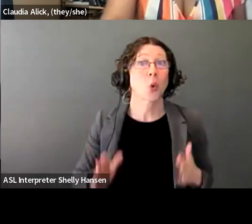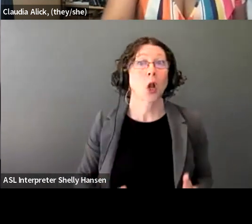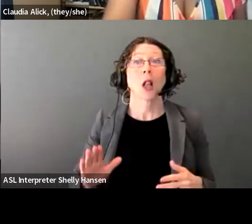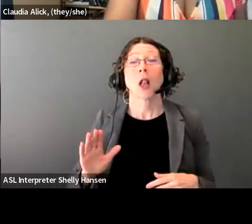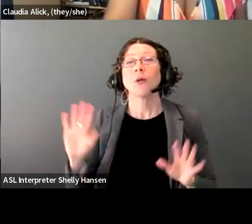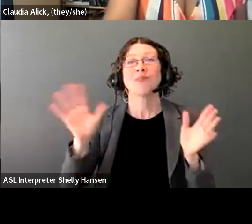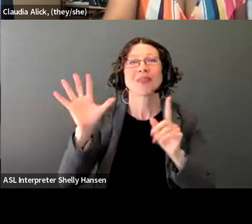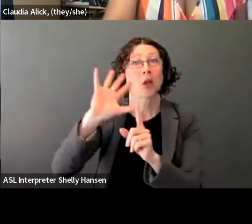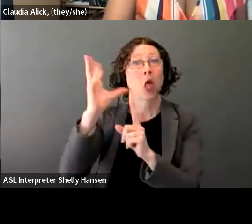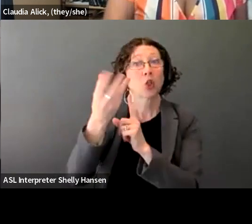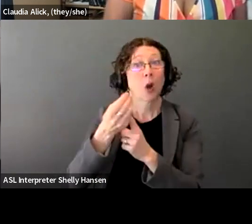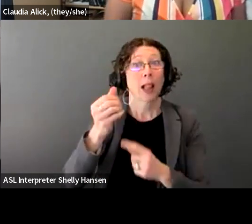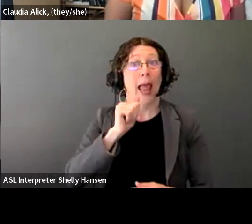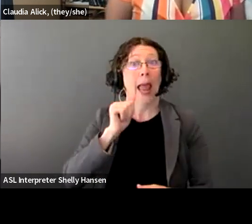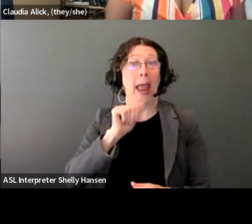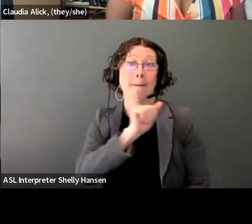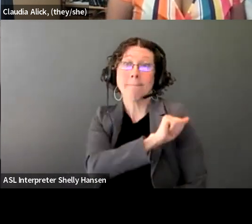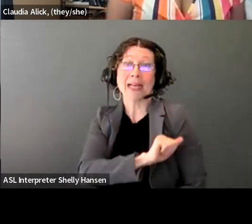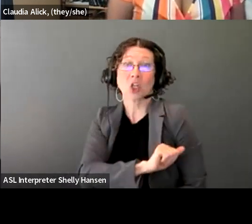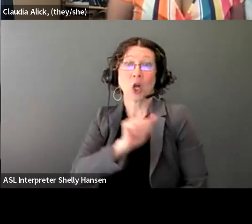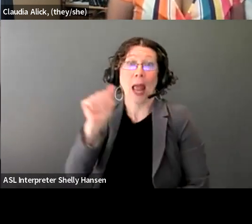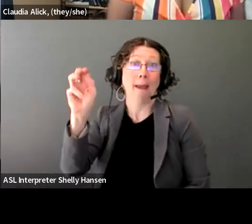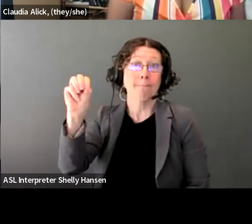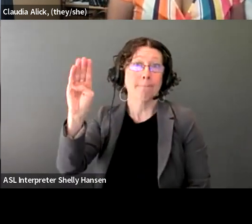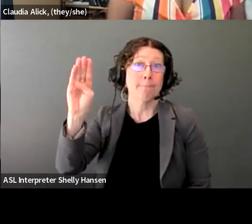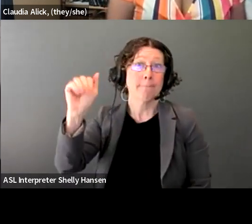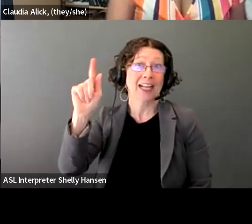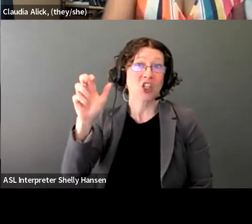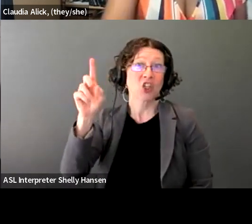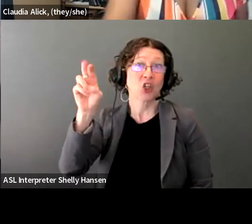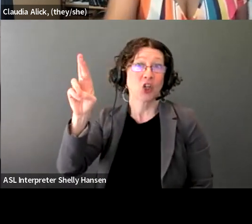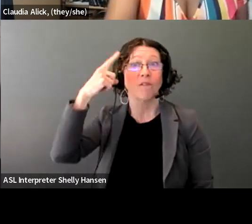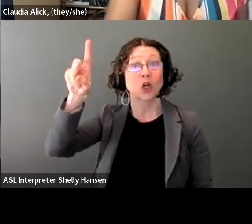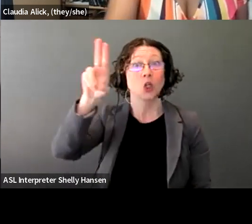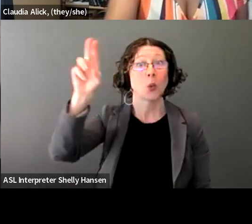of state, and you know a lot of work to be done, but they have been very supportive and